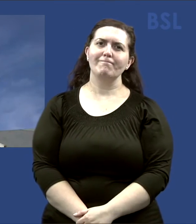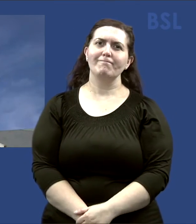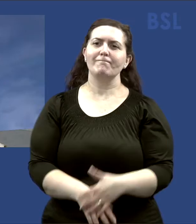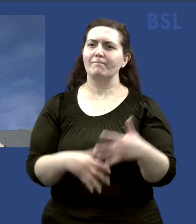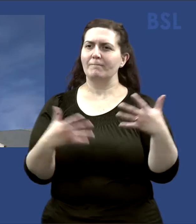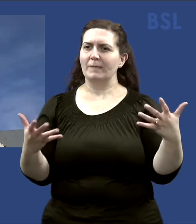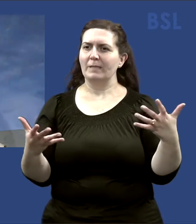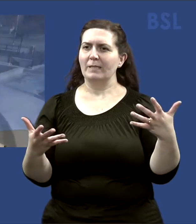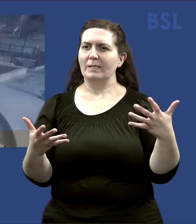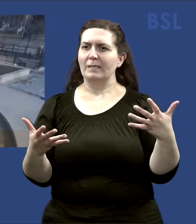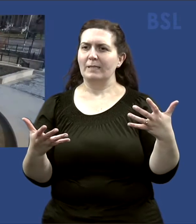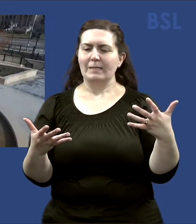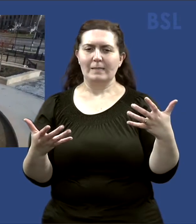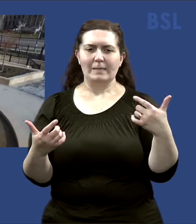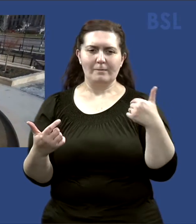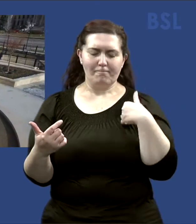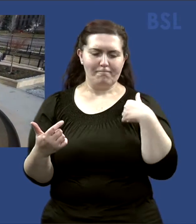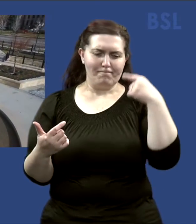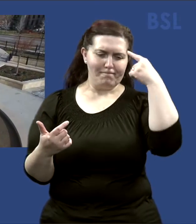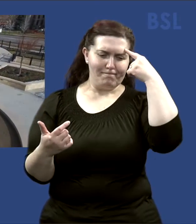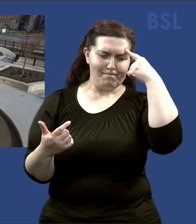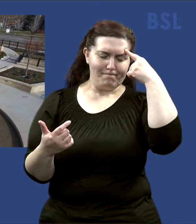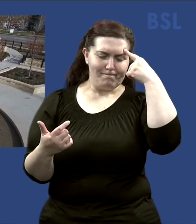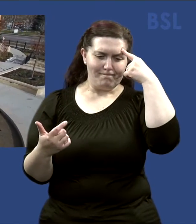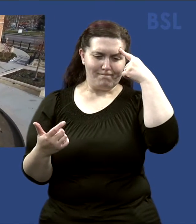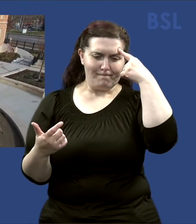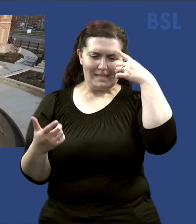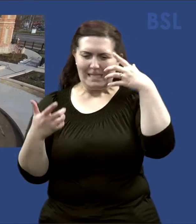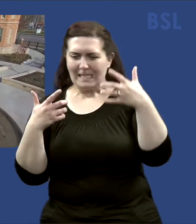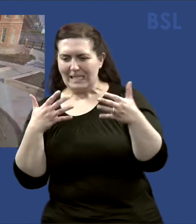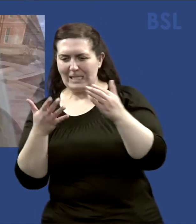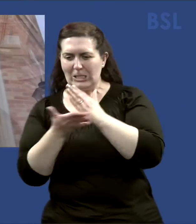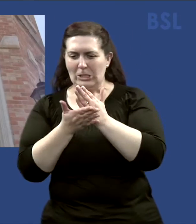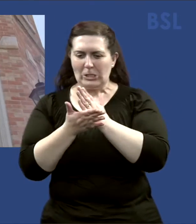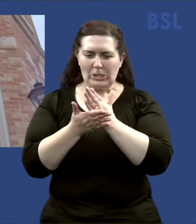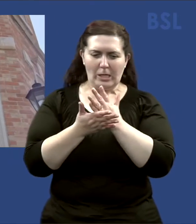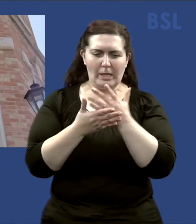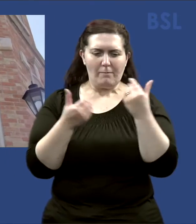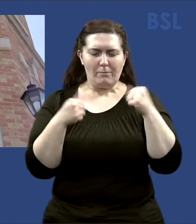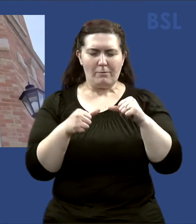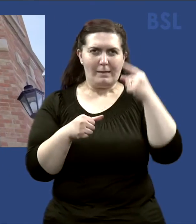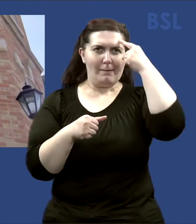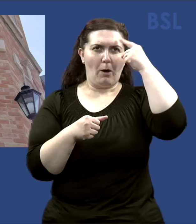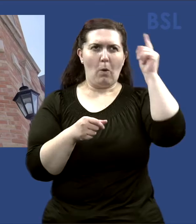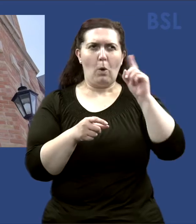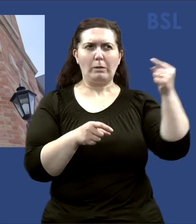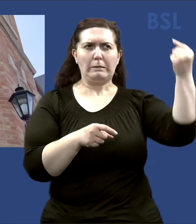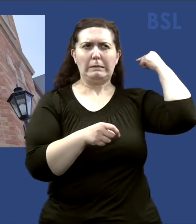"There were a lot of competing voices, but we kept coming back to 'what would they have done,